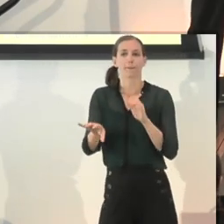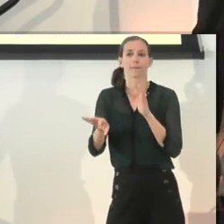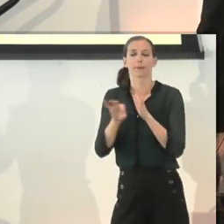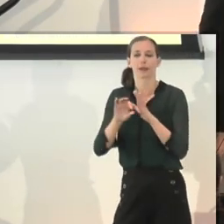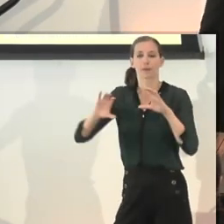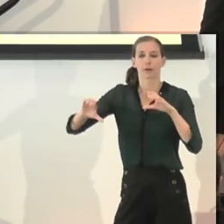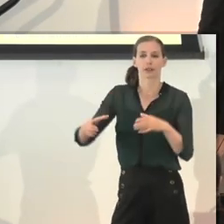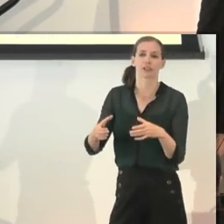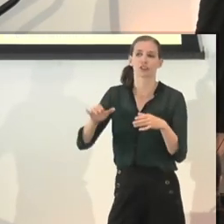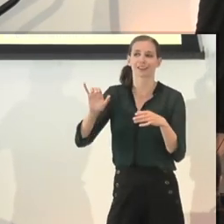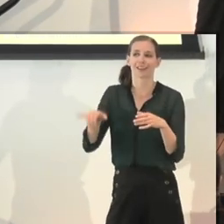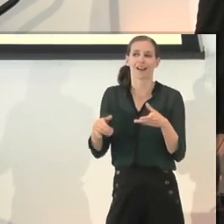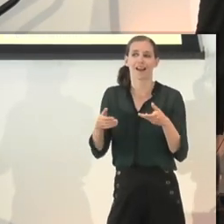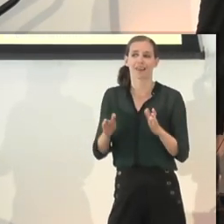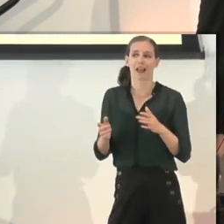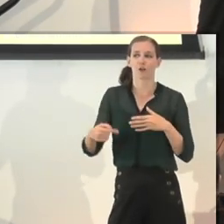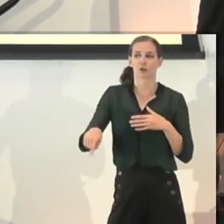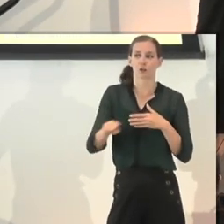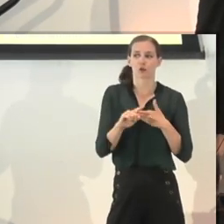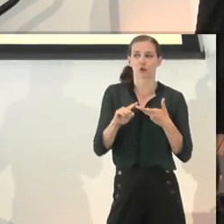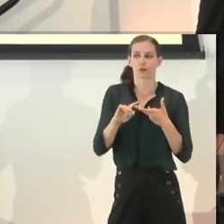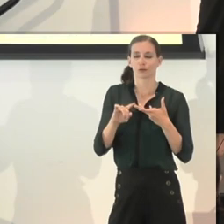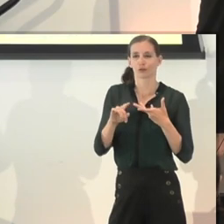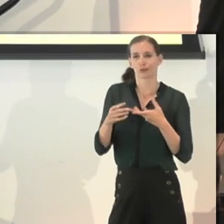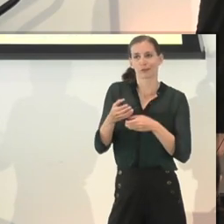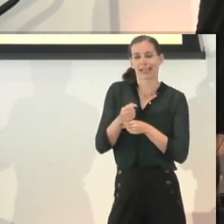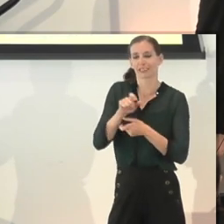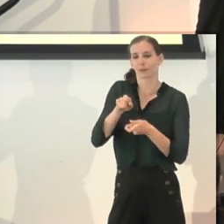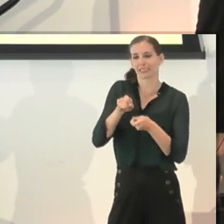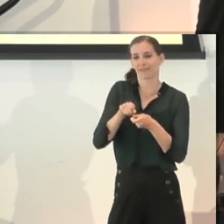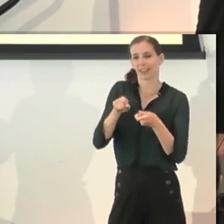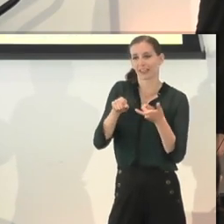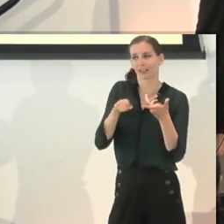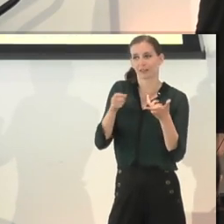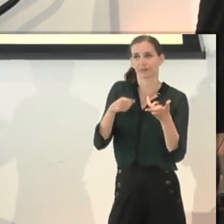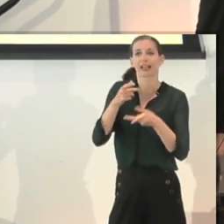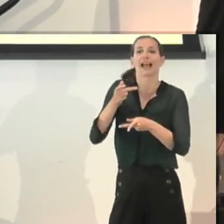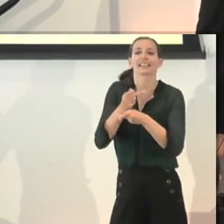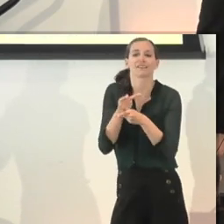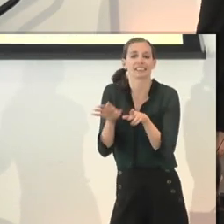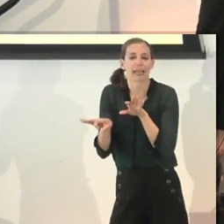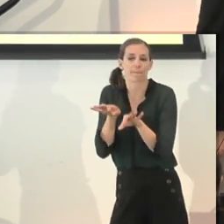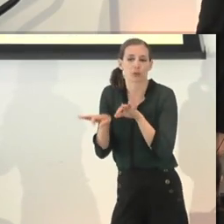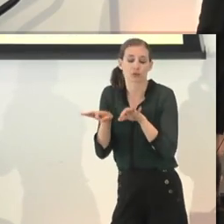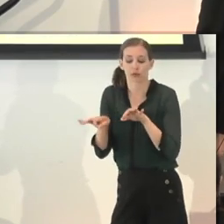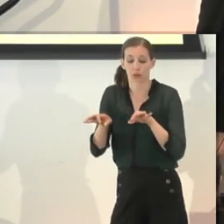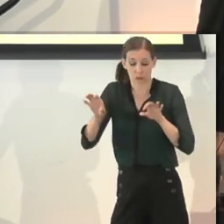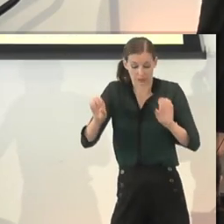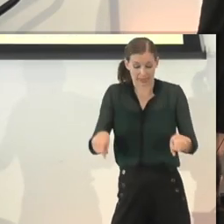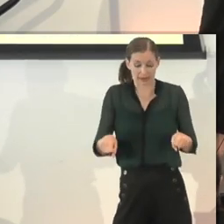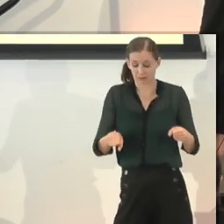get samples we want, so populations representative of the general population and inclusive